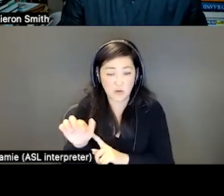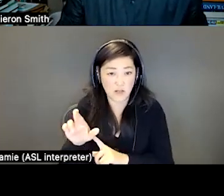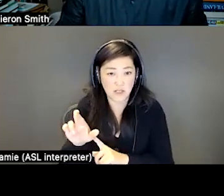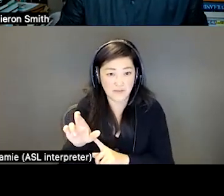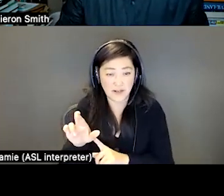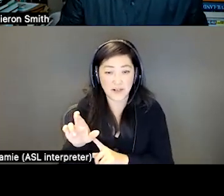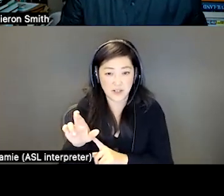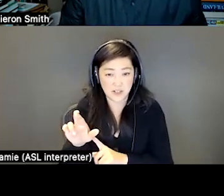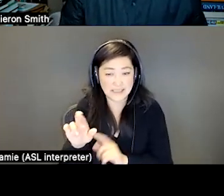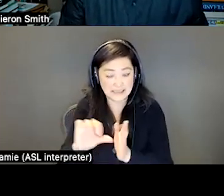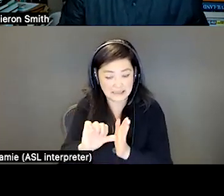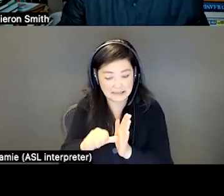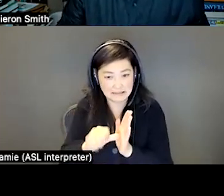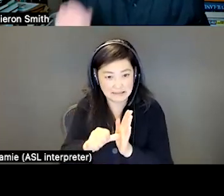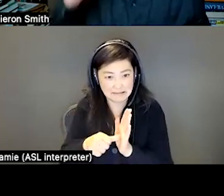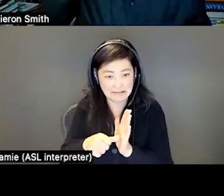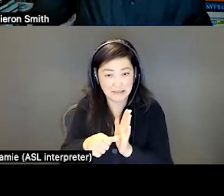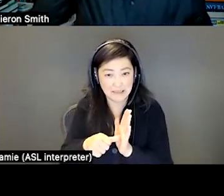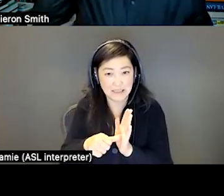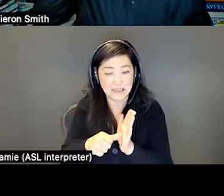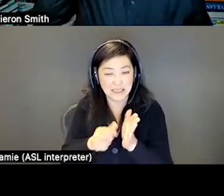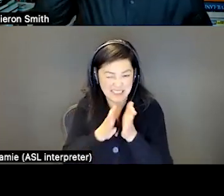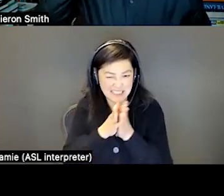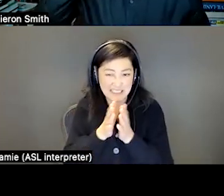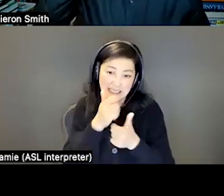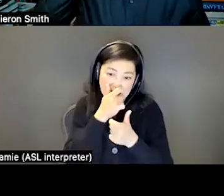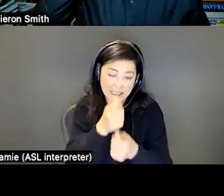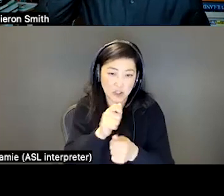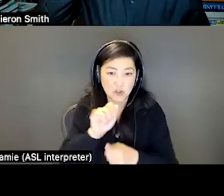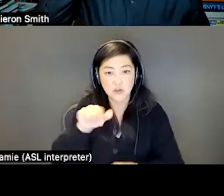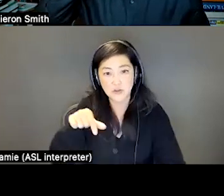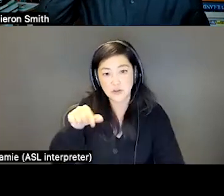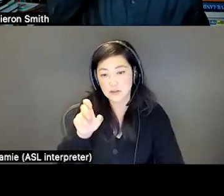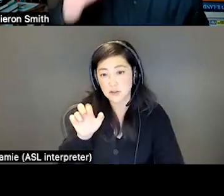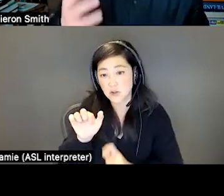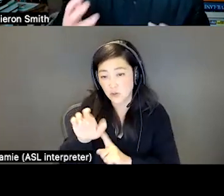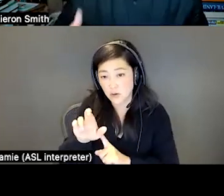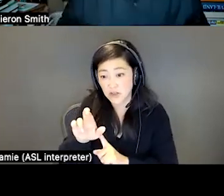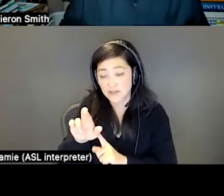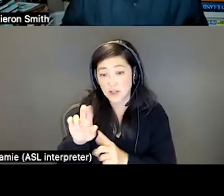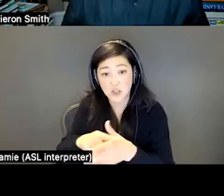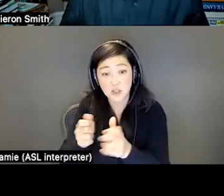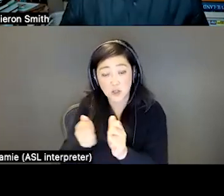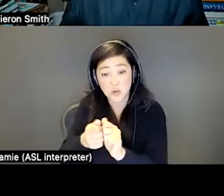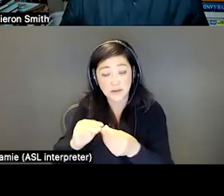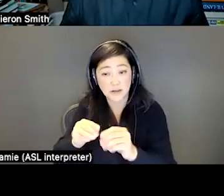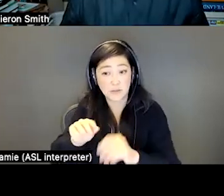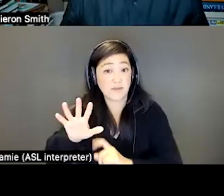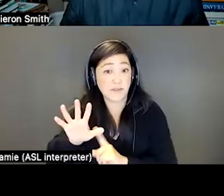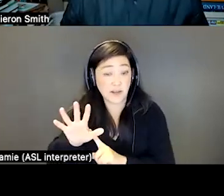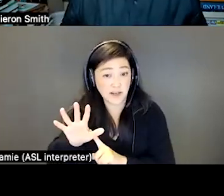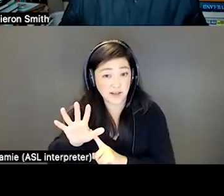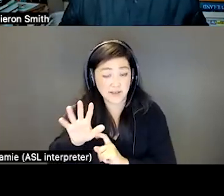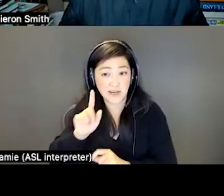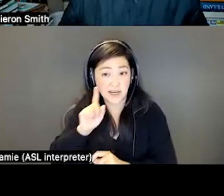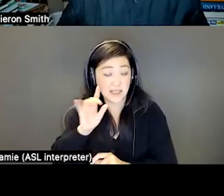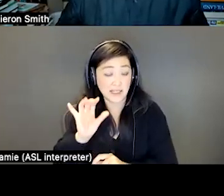the interest qualifiers starting with five. And I mean, I think they can be particularly crucial to the way that books are merchandised and promoted.